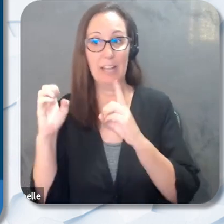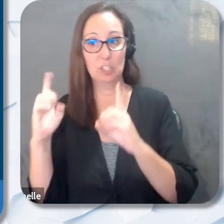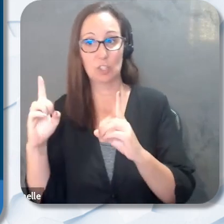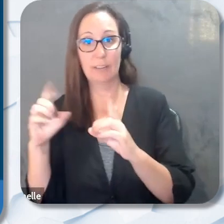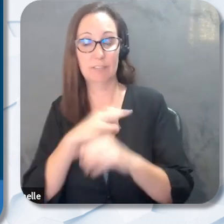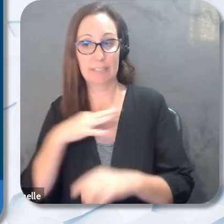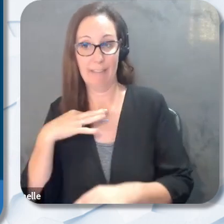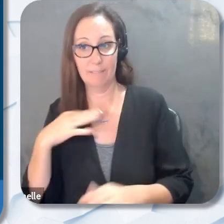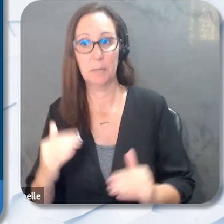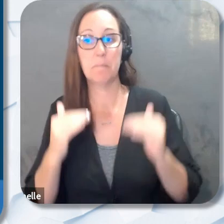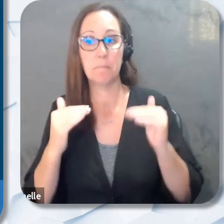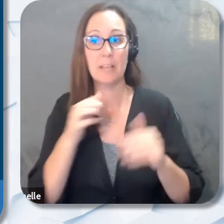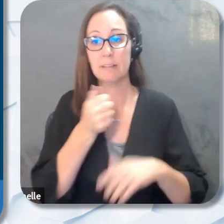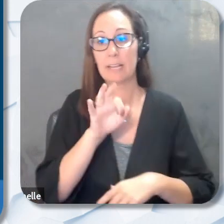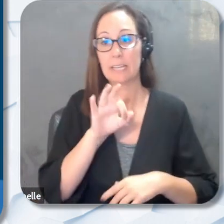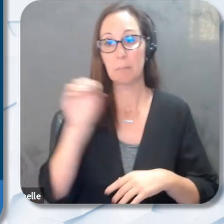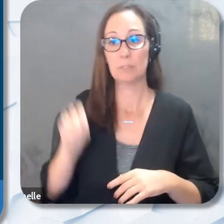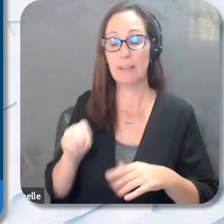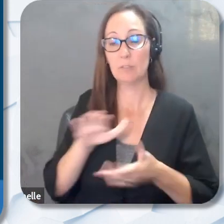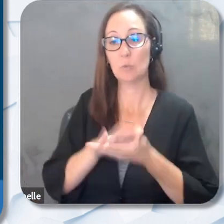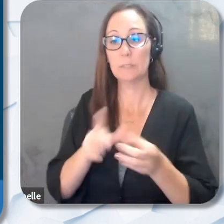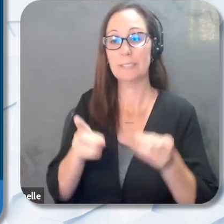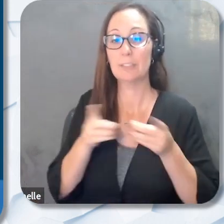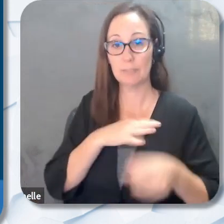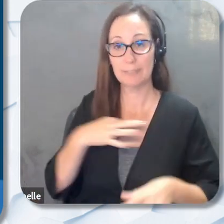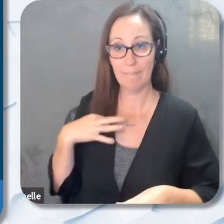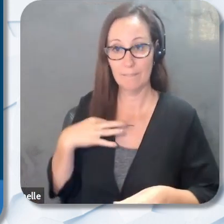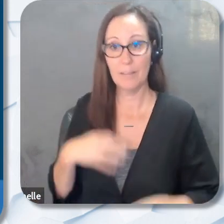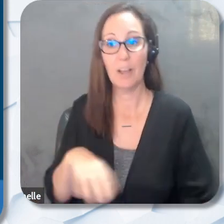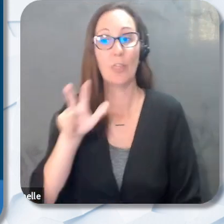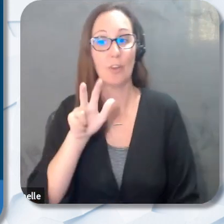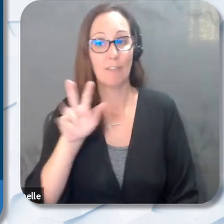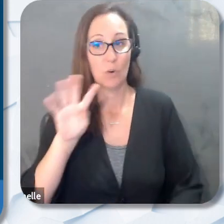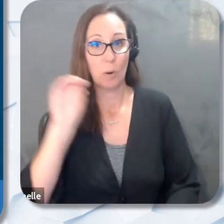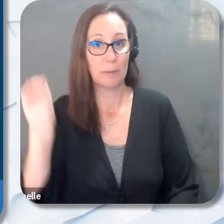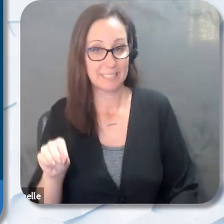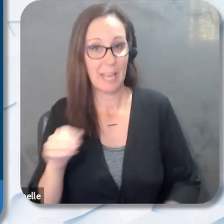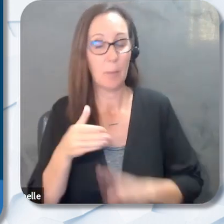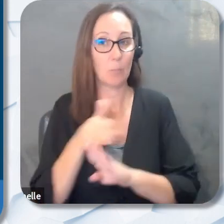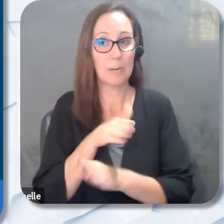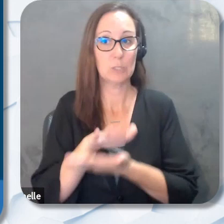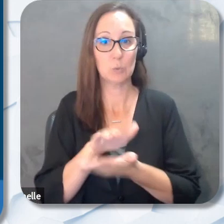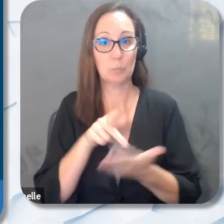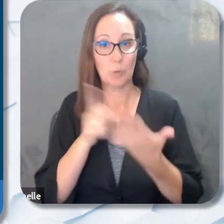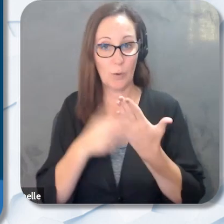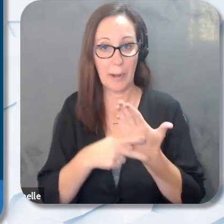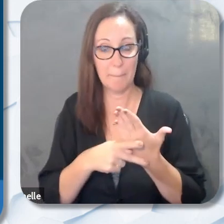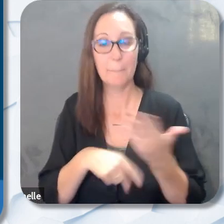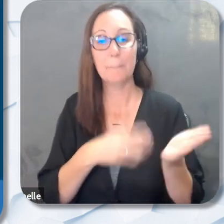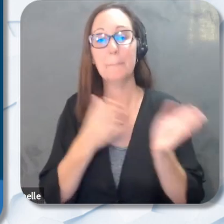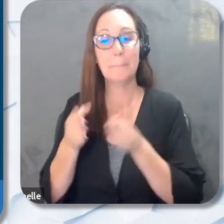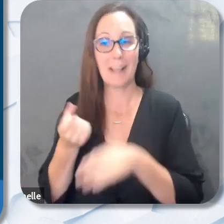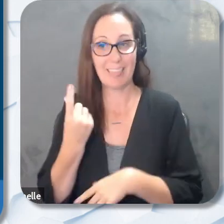about 19% or school district staff 34% from a preschool program 11% from other